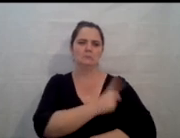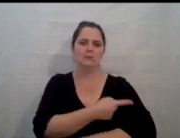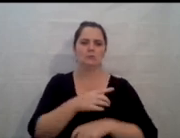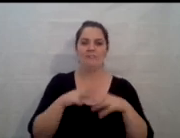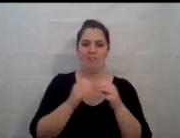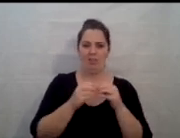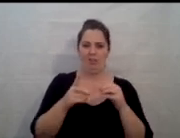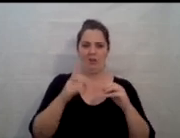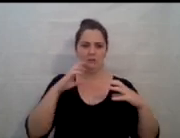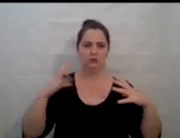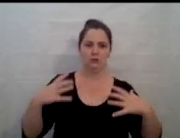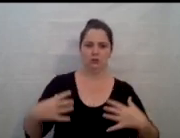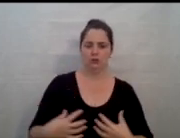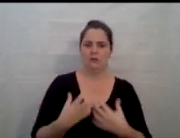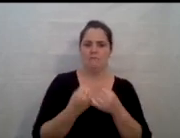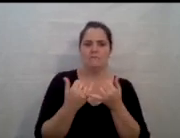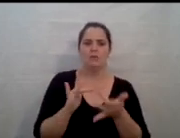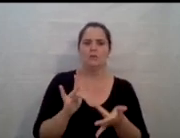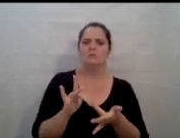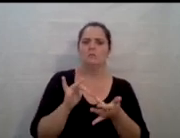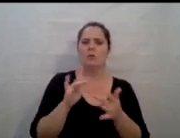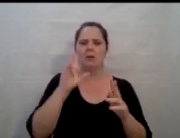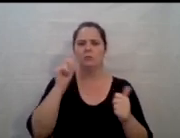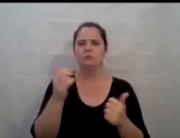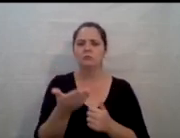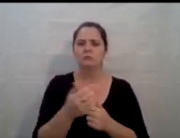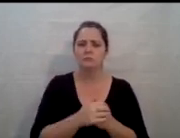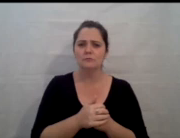in a very very elegant, sophisticated manner and one that's immediately